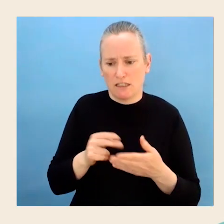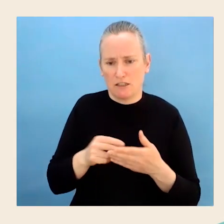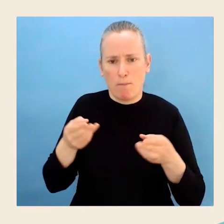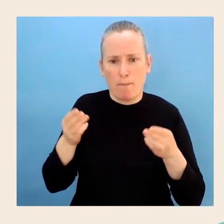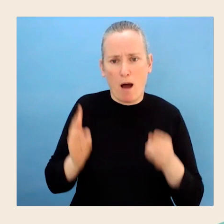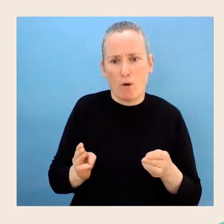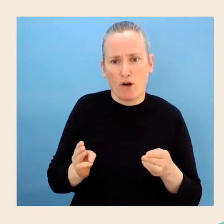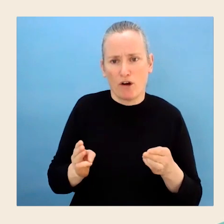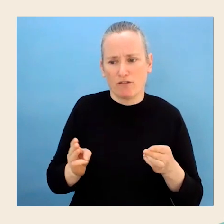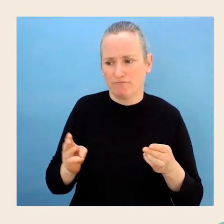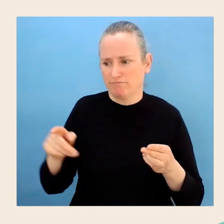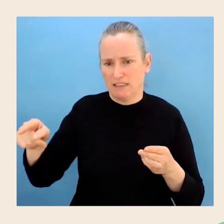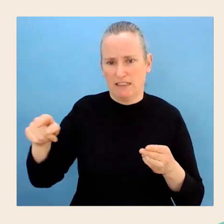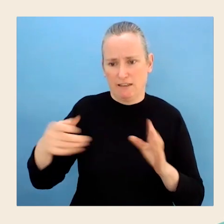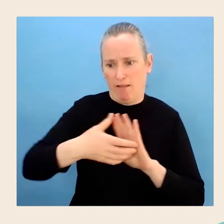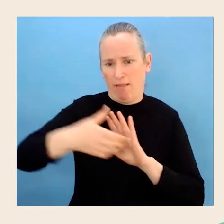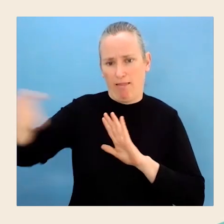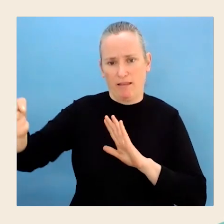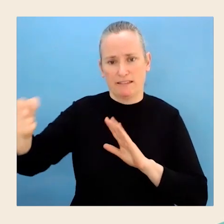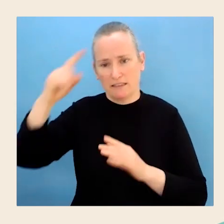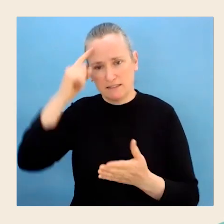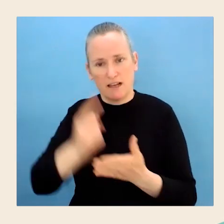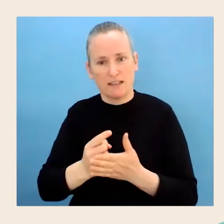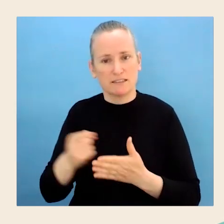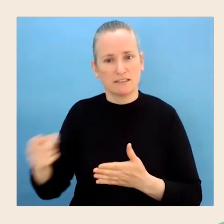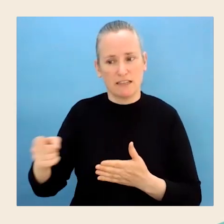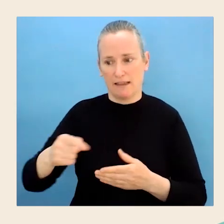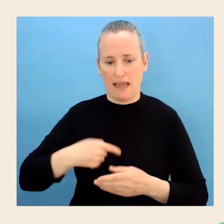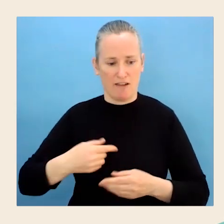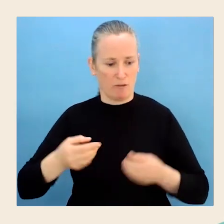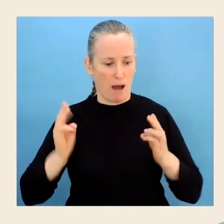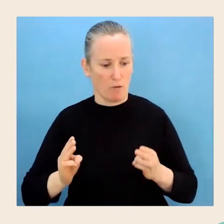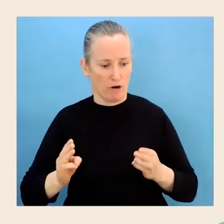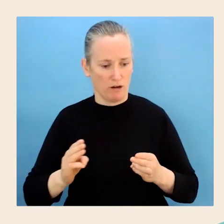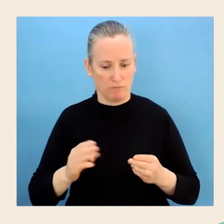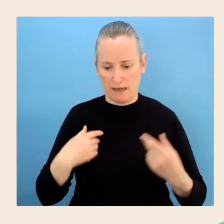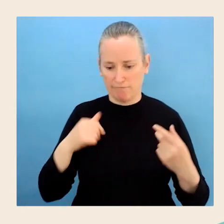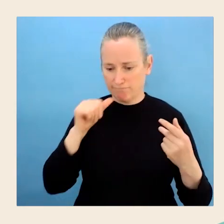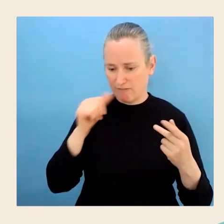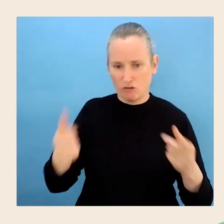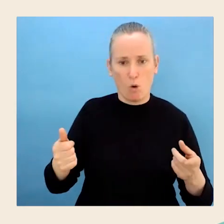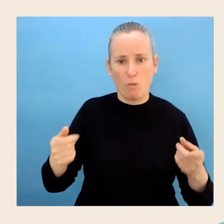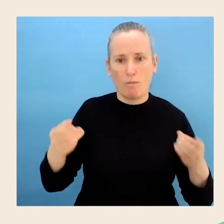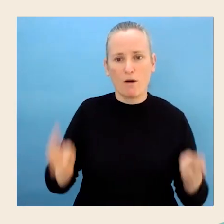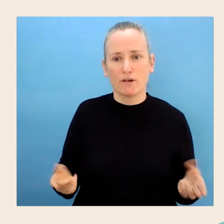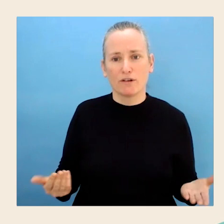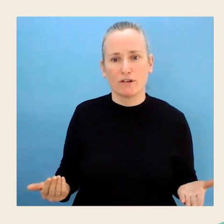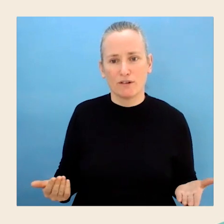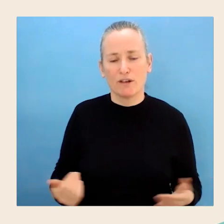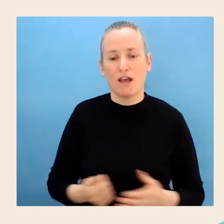And someone else is in power there, not you. And in this question here, it's kind of who then gets to decide